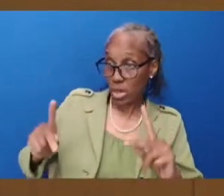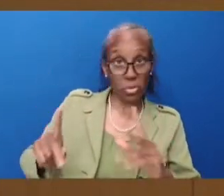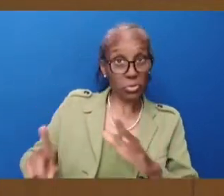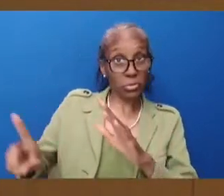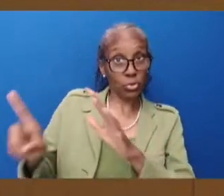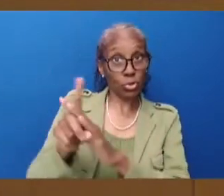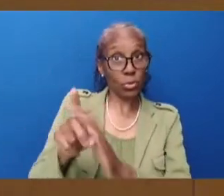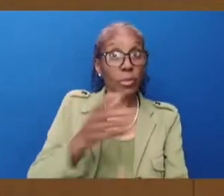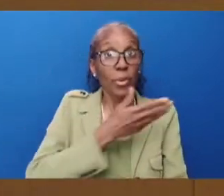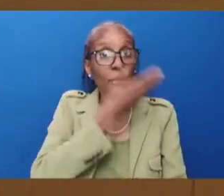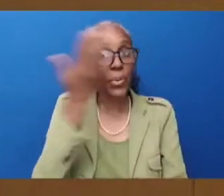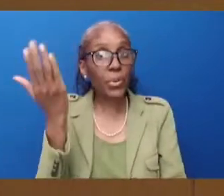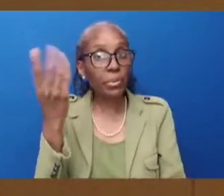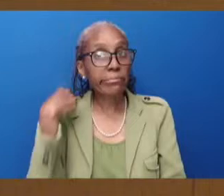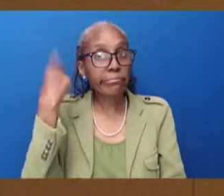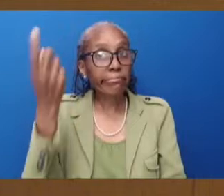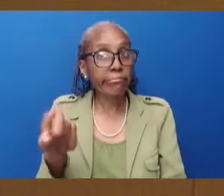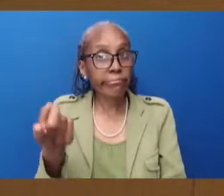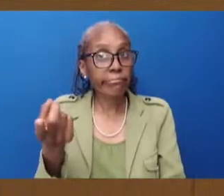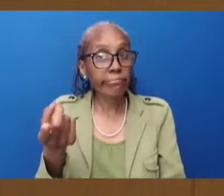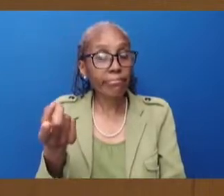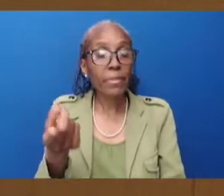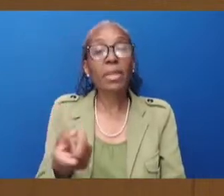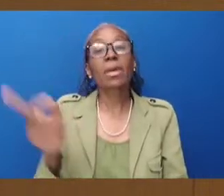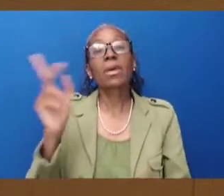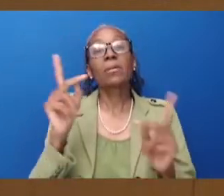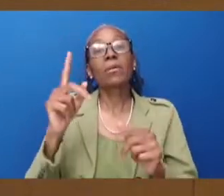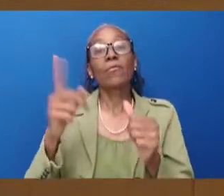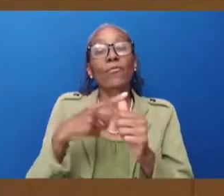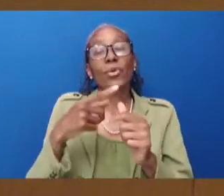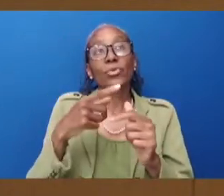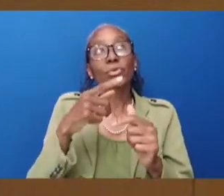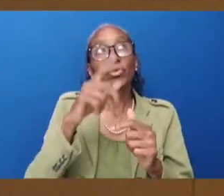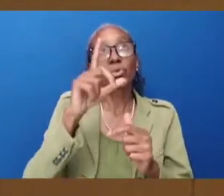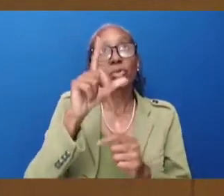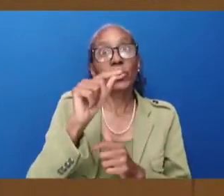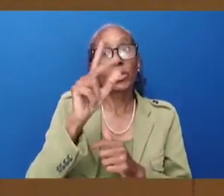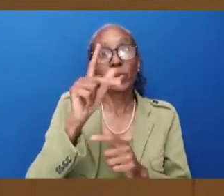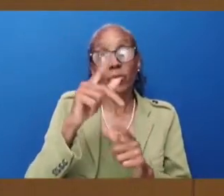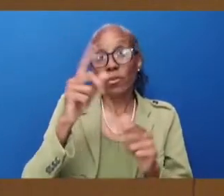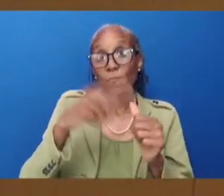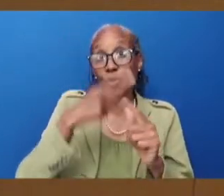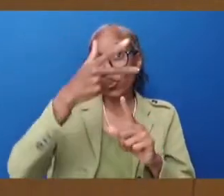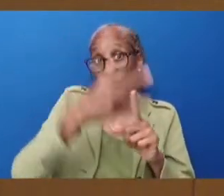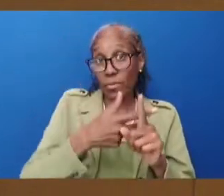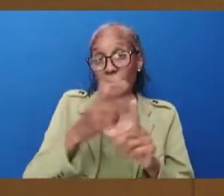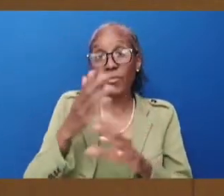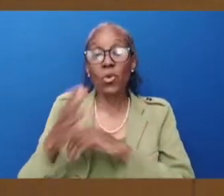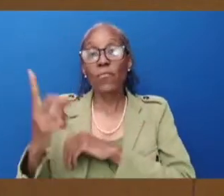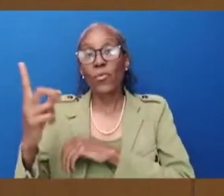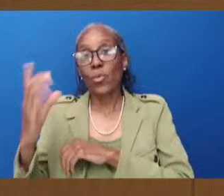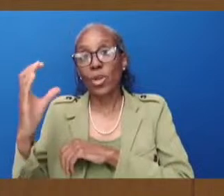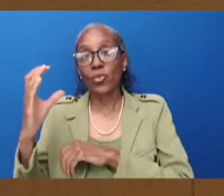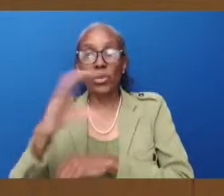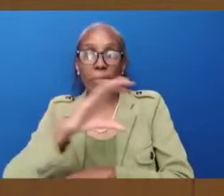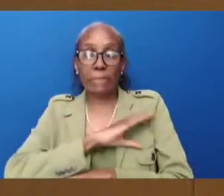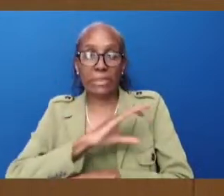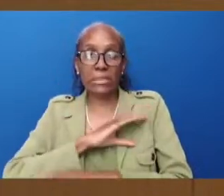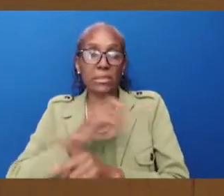HAS YET TO ARRIVE FOR THE PEOPLE